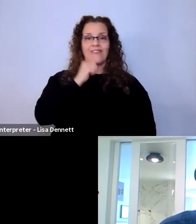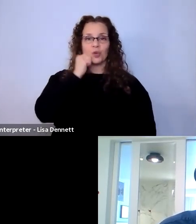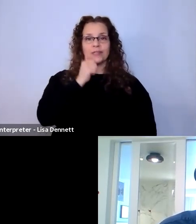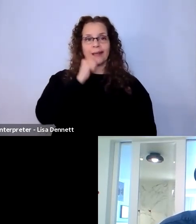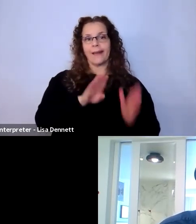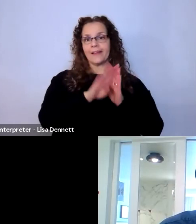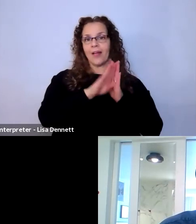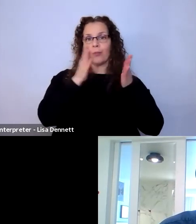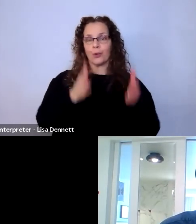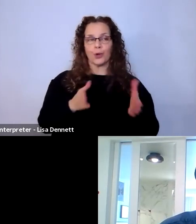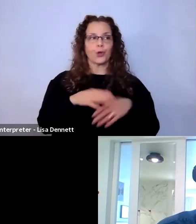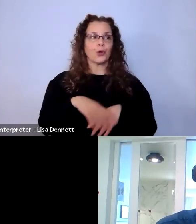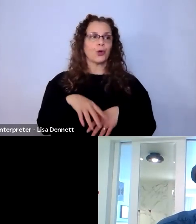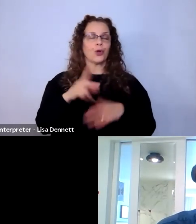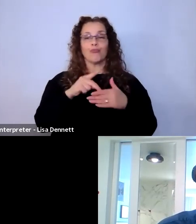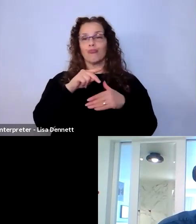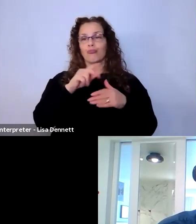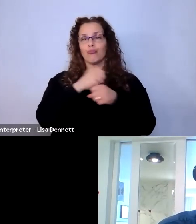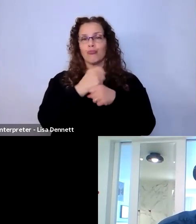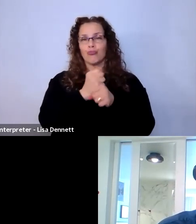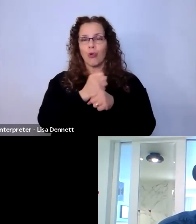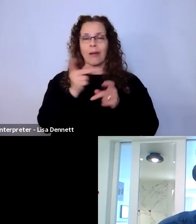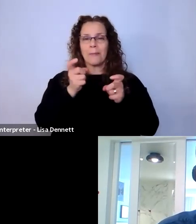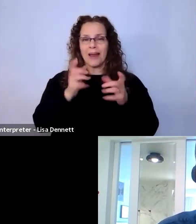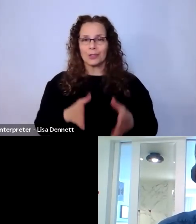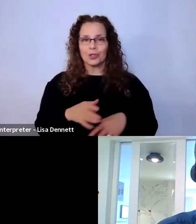product manager tech person wants to present at an accessibility event